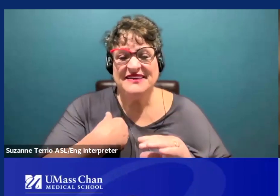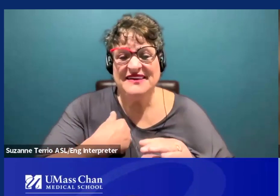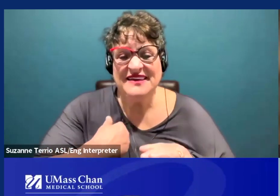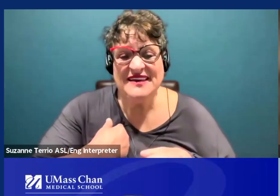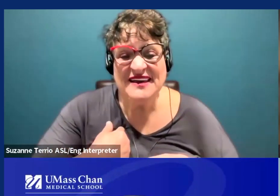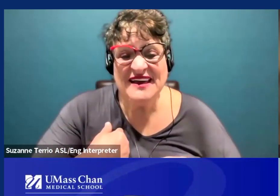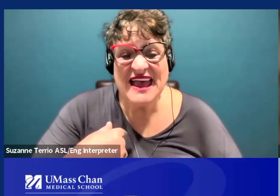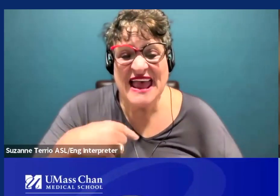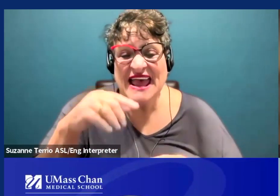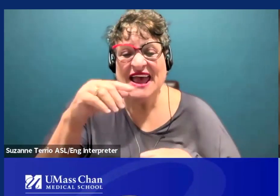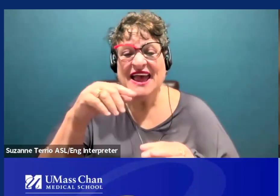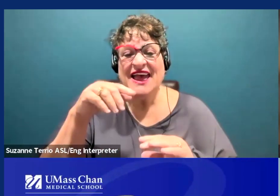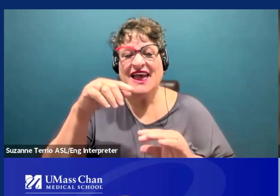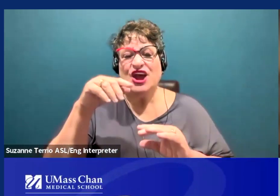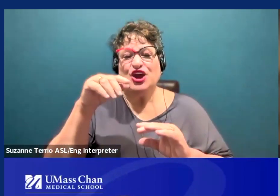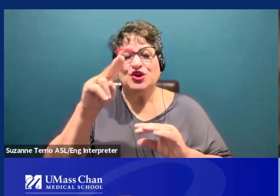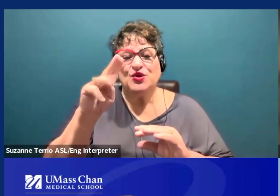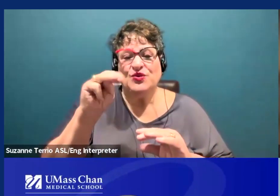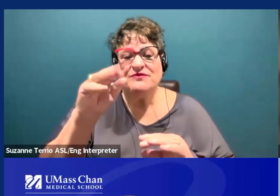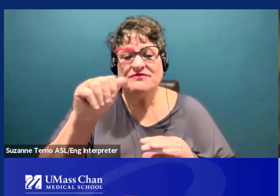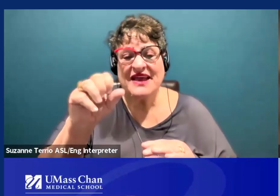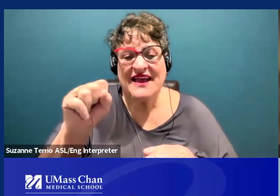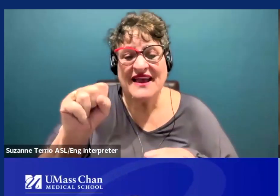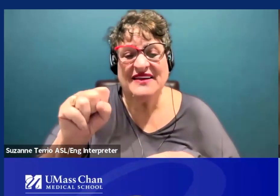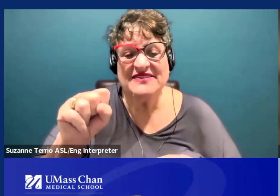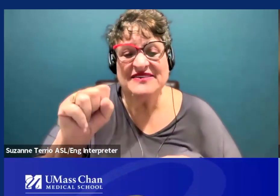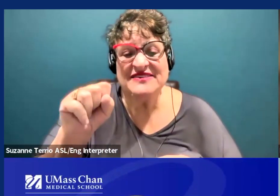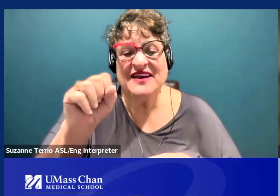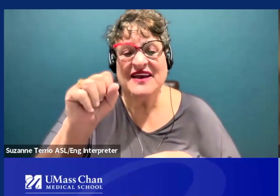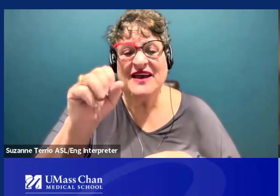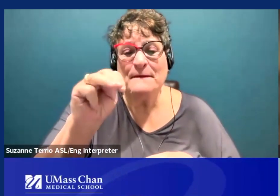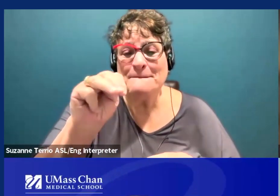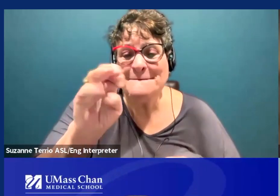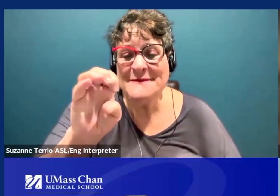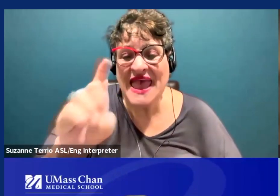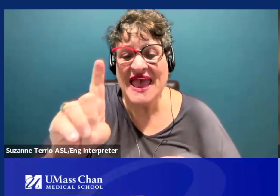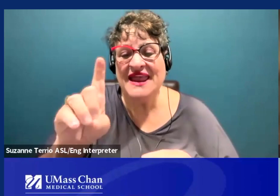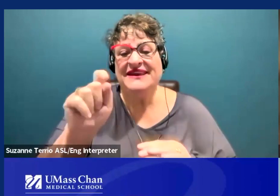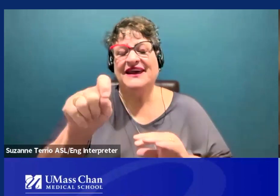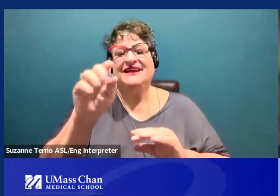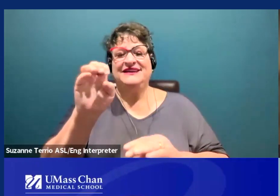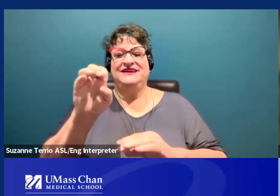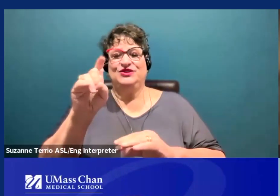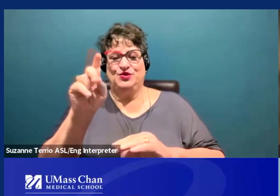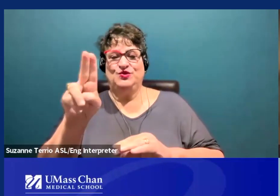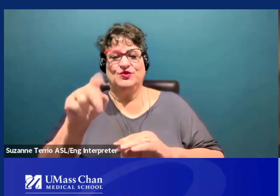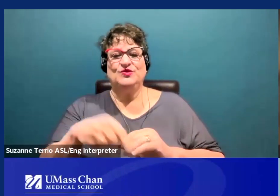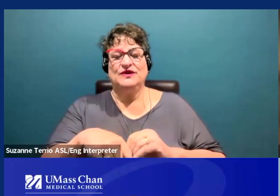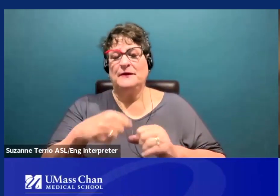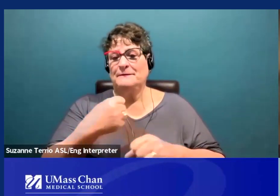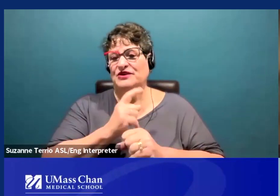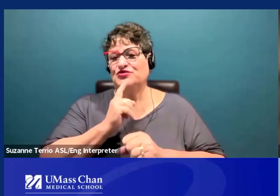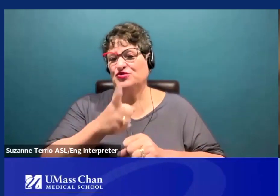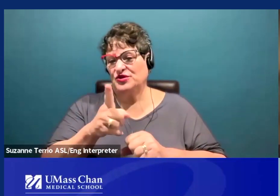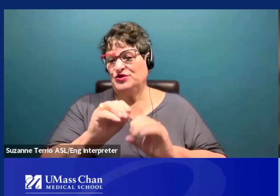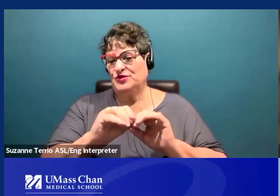and we will make sure you get your survey. Thank you so much. We really appreciate your attention and your patience today.